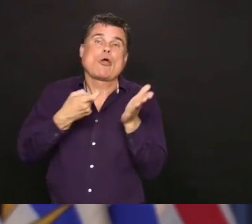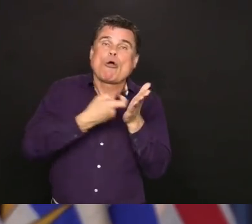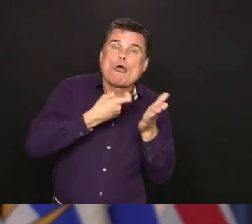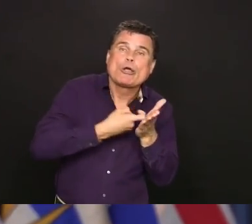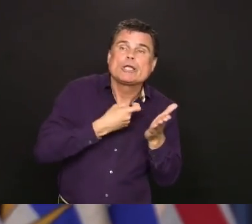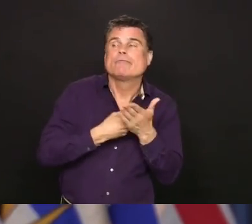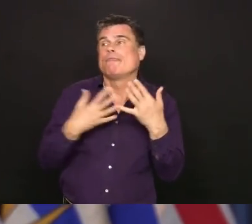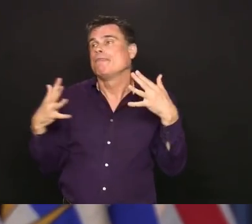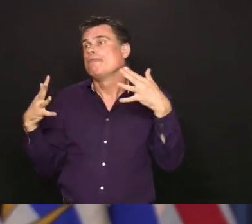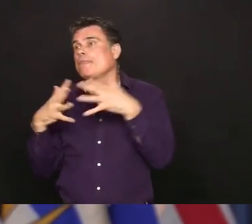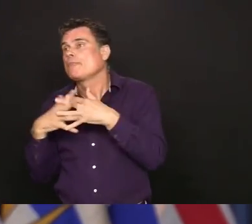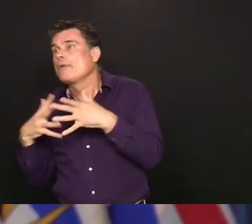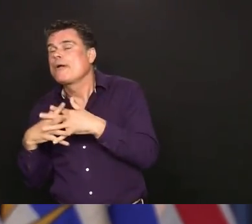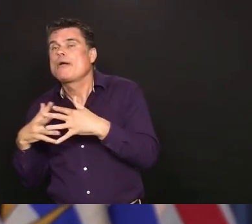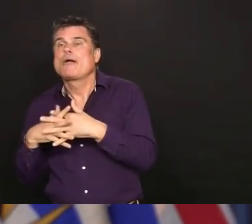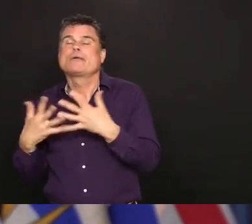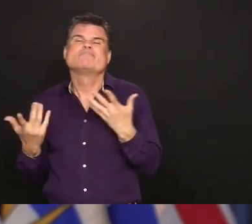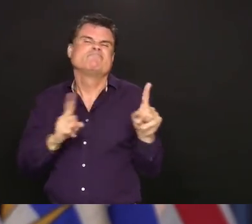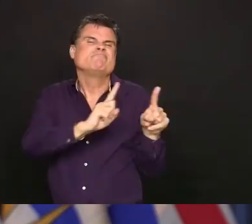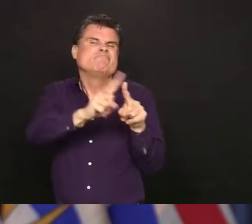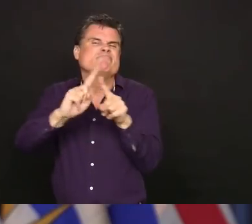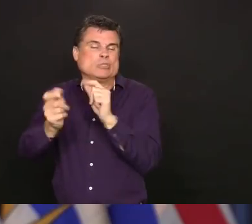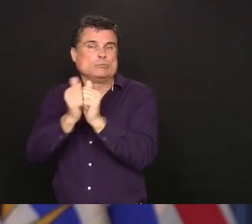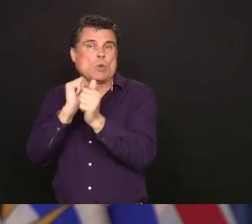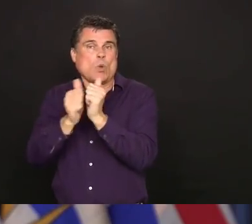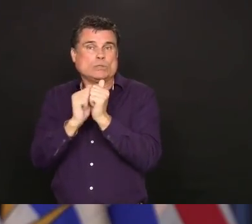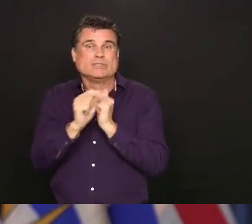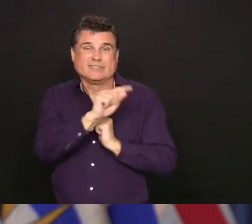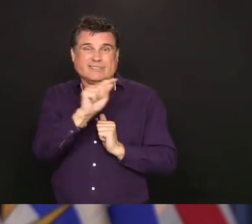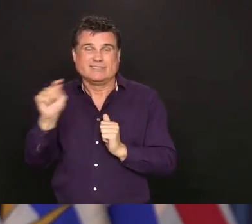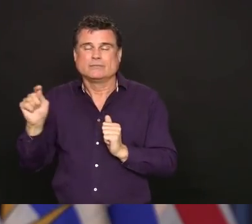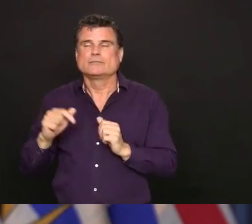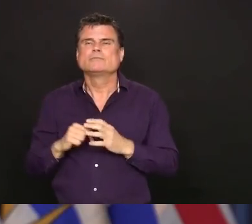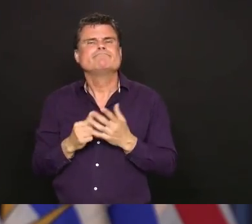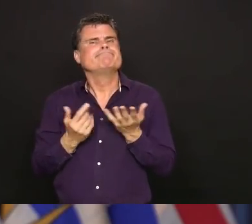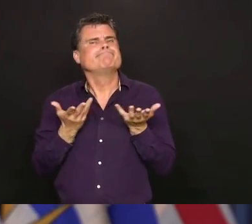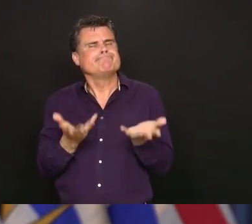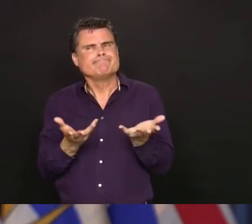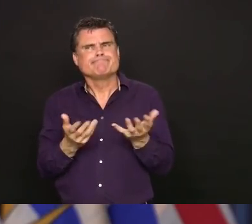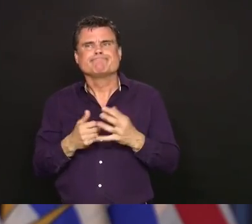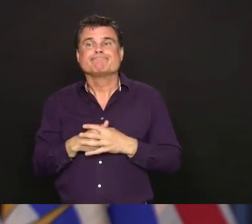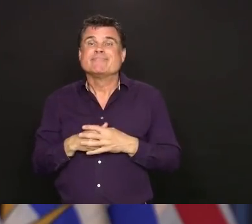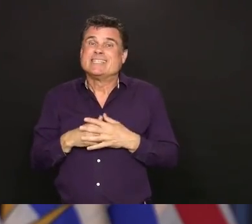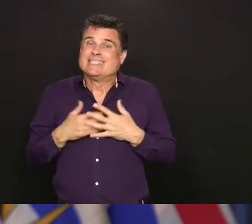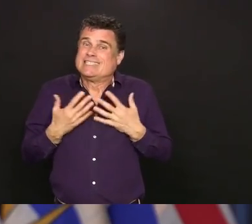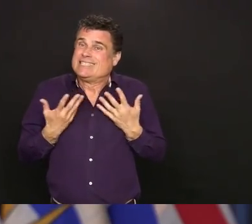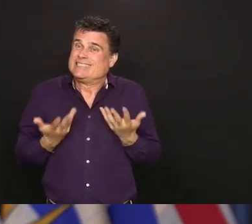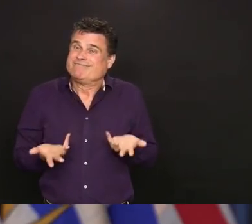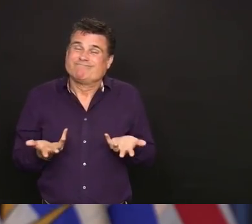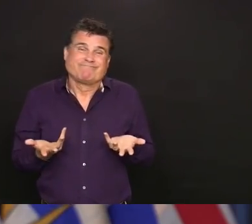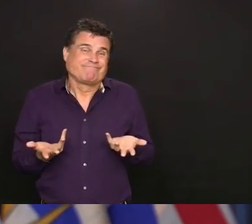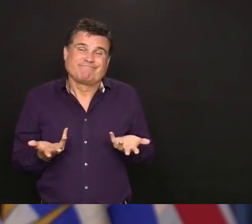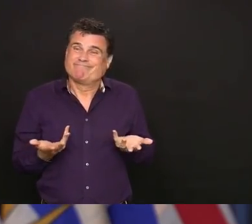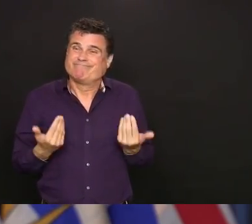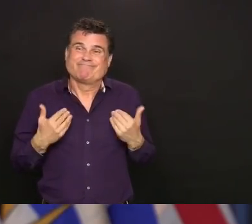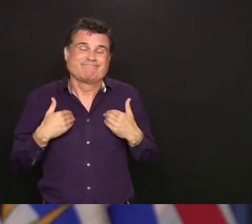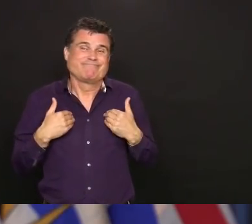schedules for the fall fall. Really good question as well. I don't have the perfect answer for that yet.